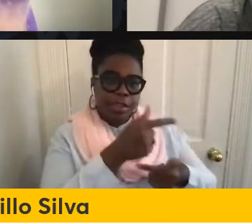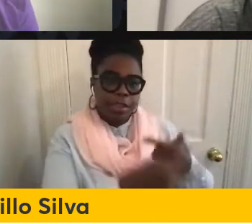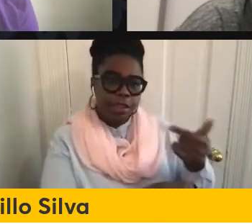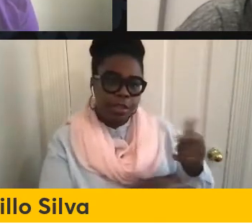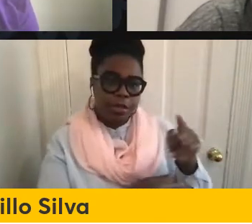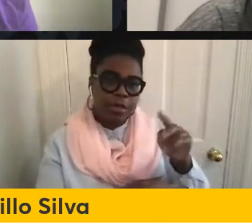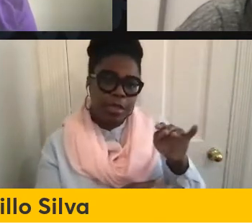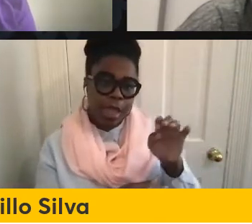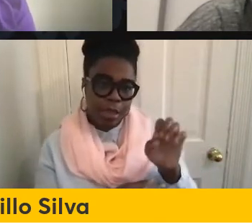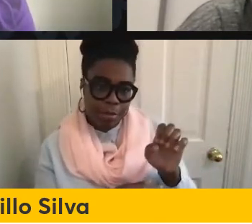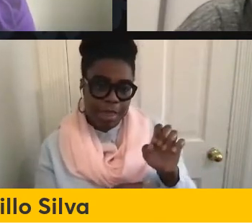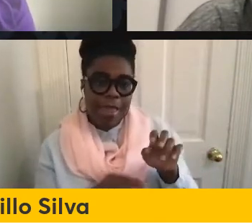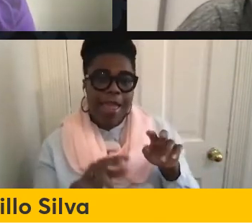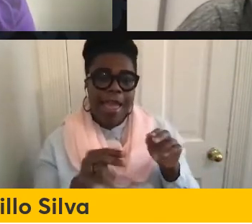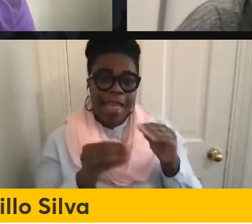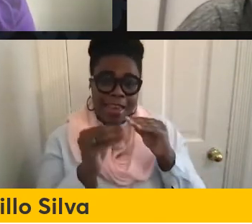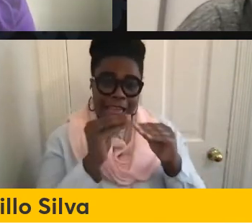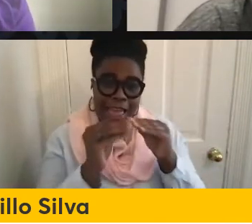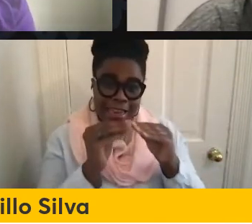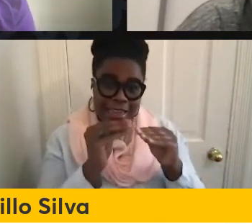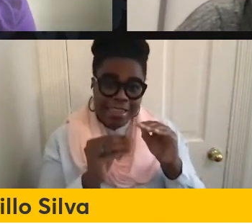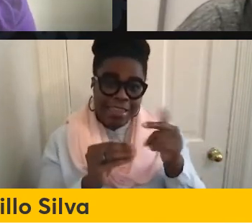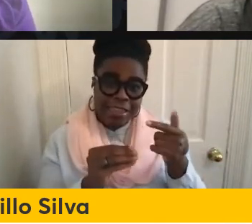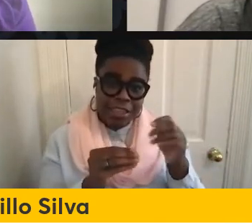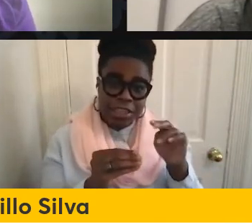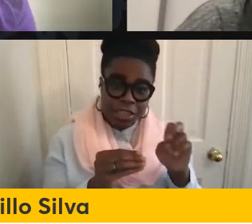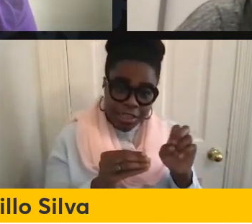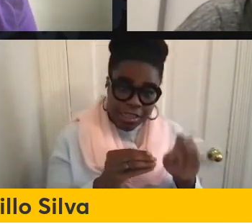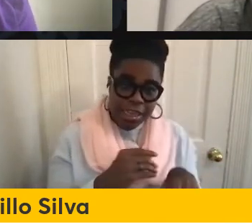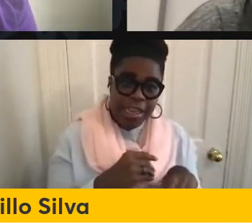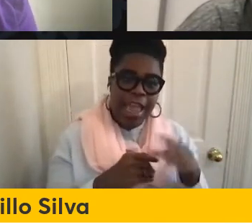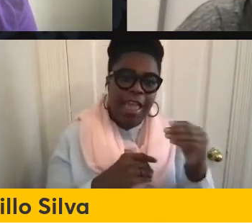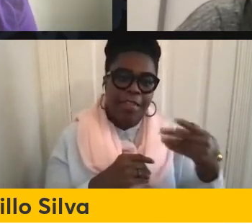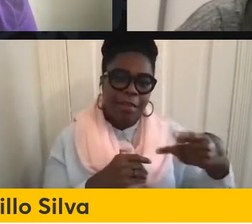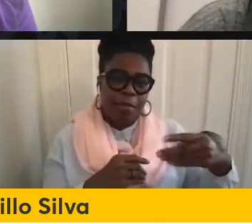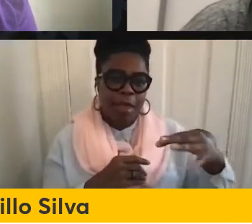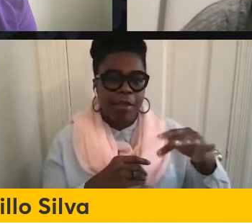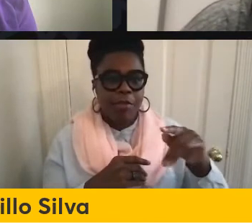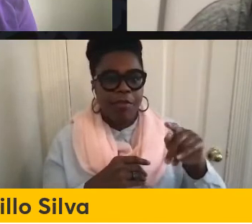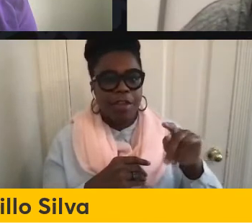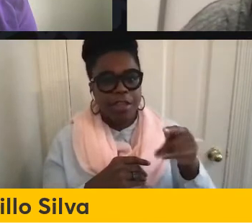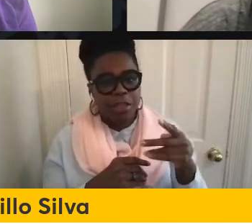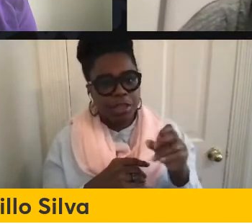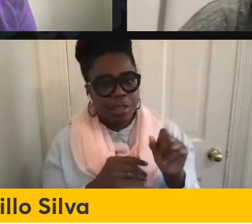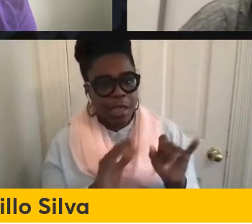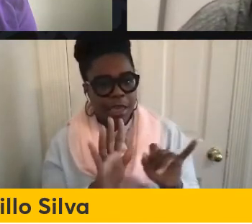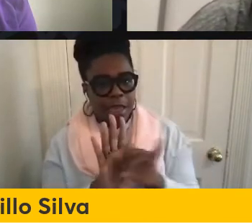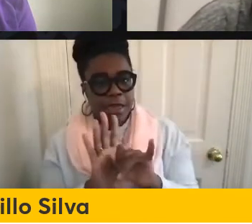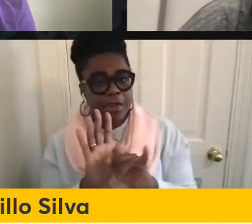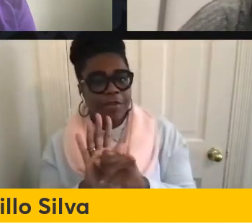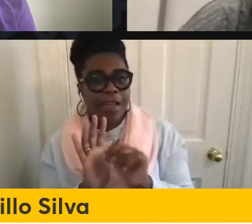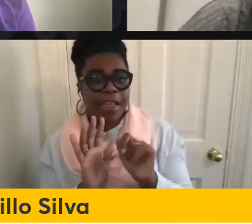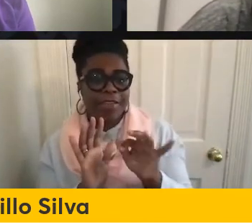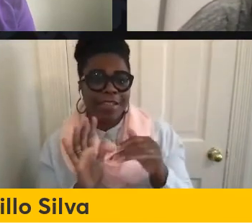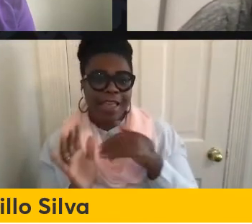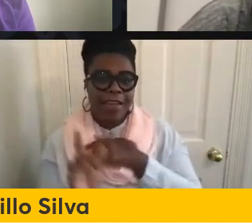and actually edit these genes and primary monocyte derived DCS and macrophages and identify whether that has an impact on MTB growth.